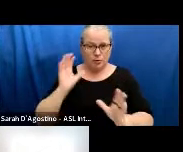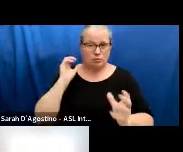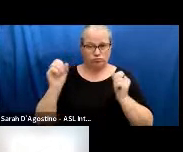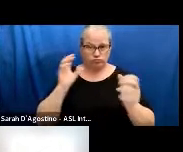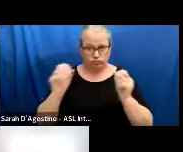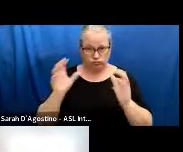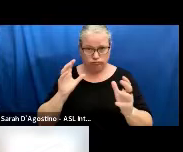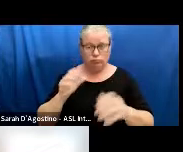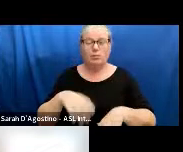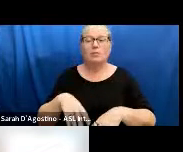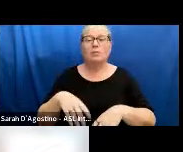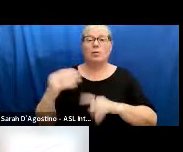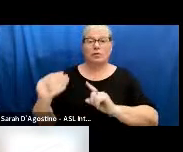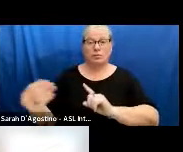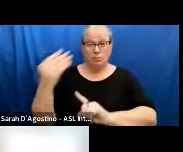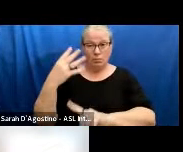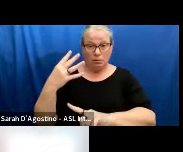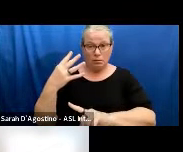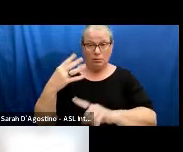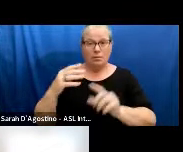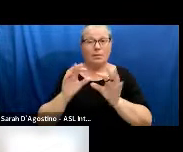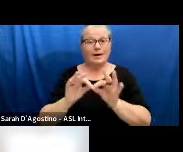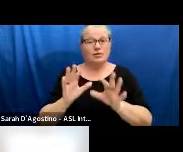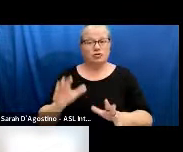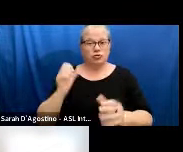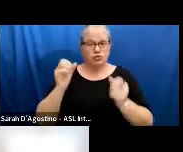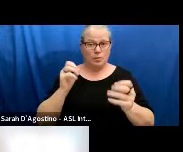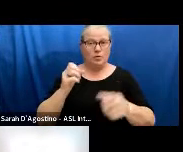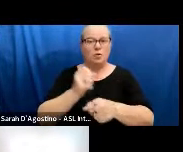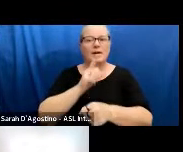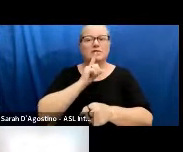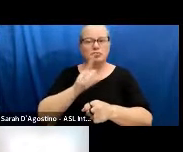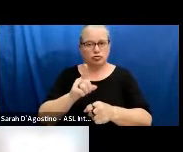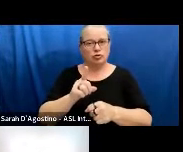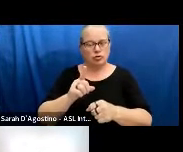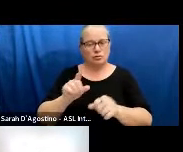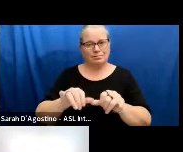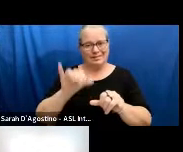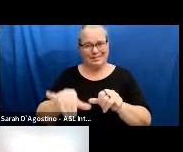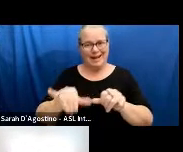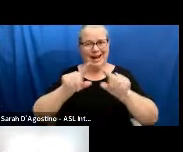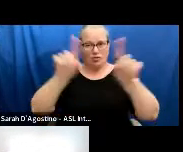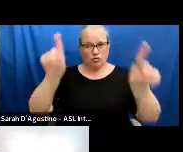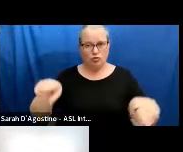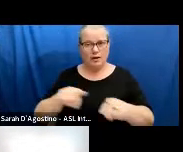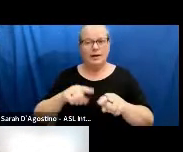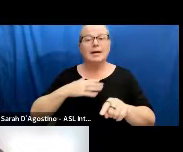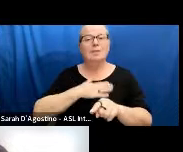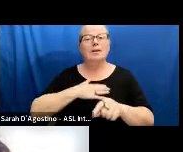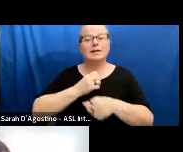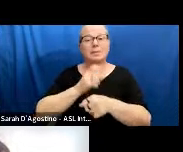on your screen please make sure you're in speaker view if you experience any difficulties accessing